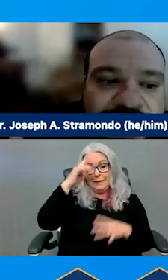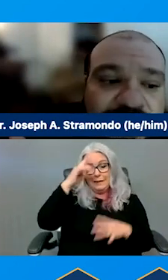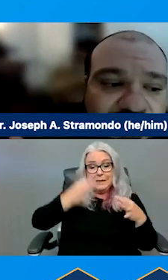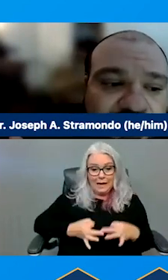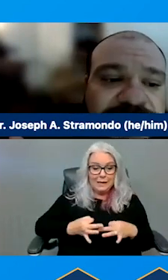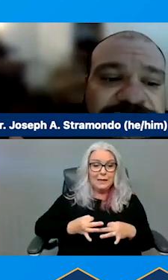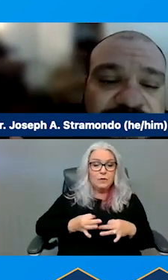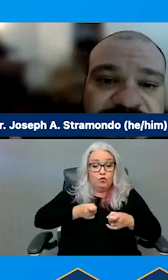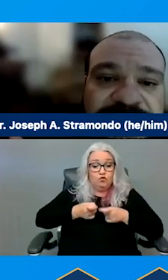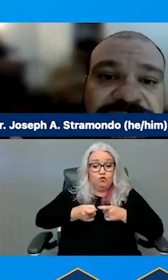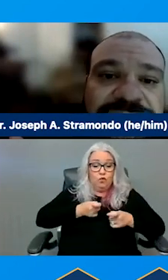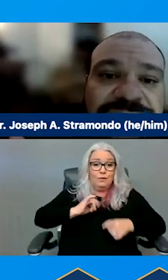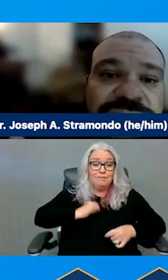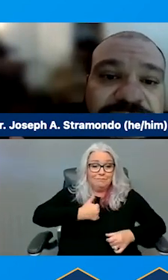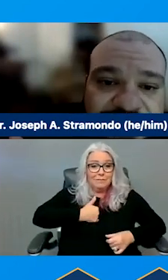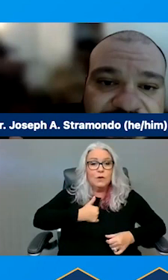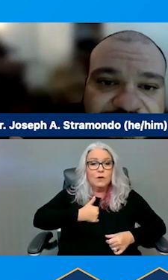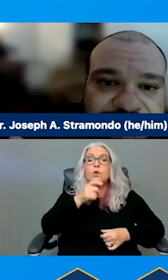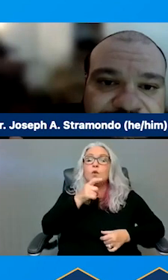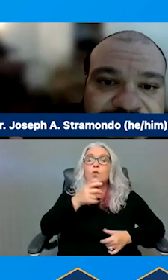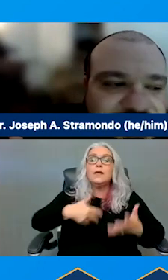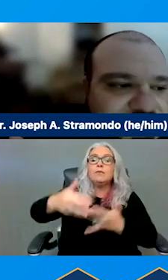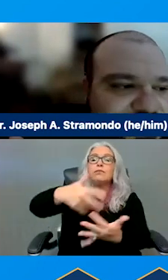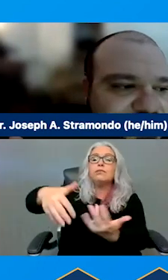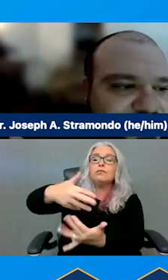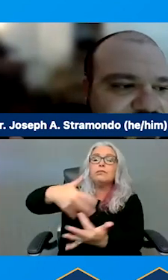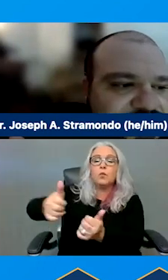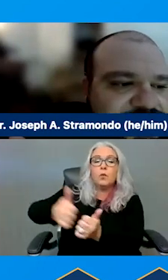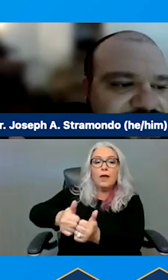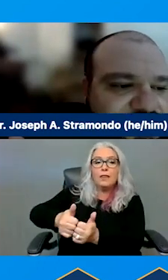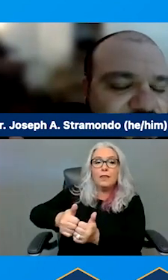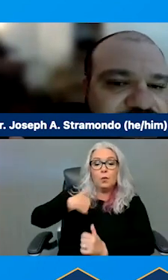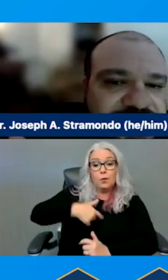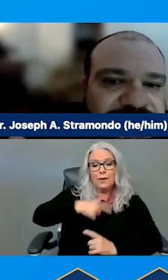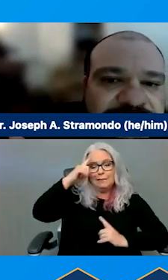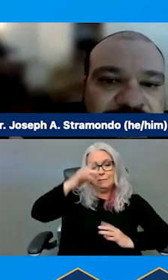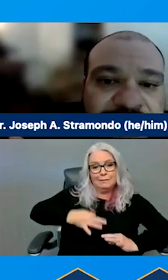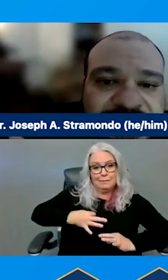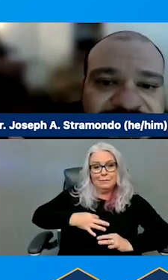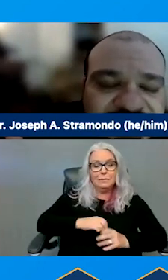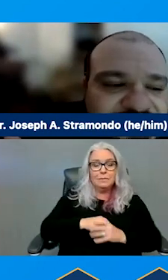over who we associated with. Okay. And so what I want to